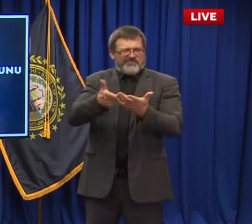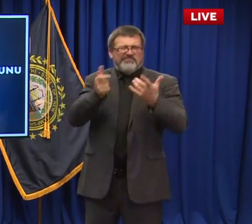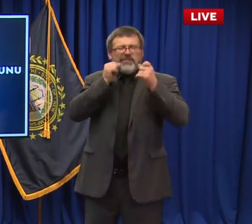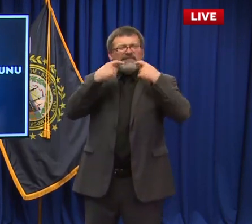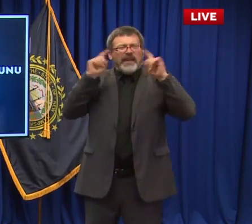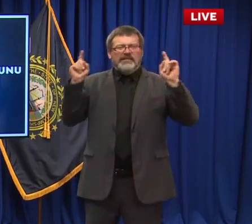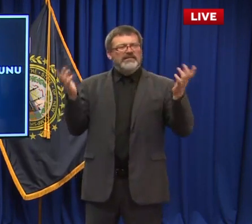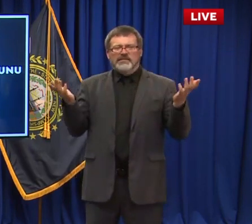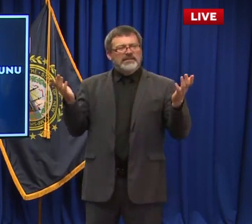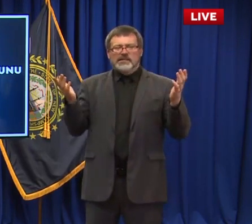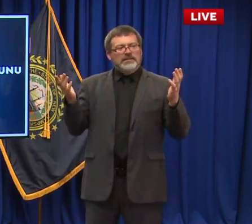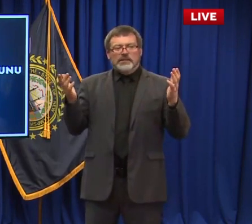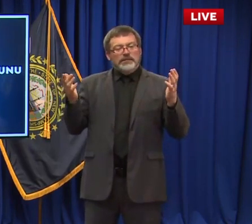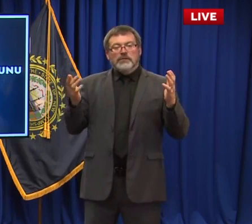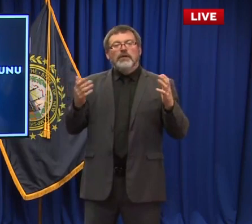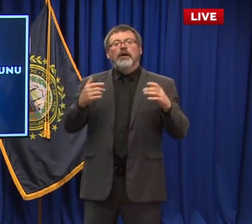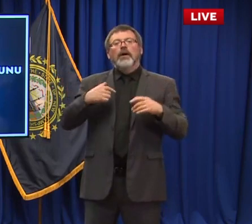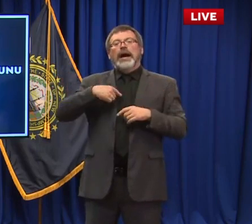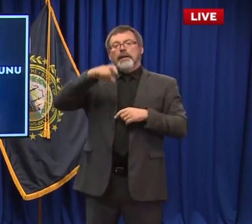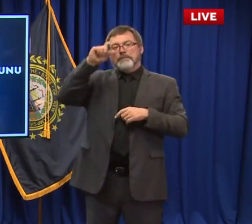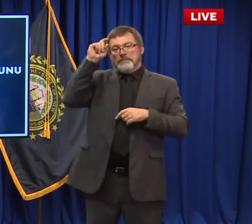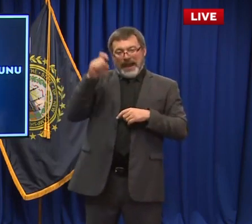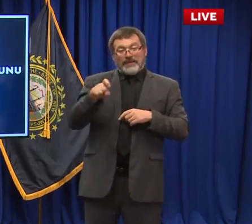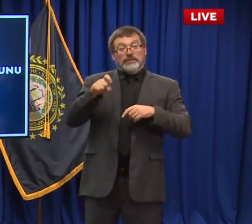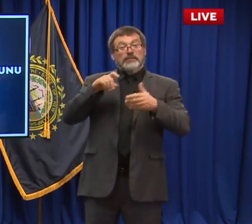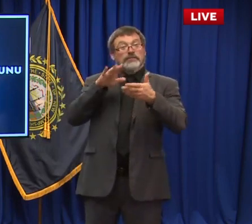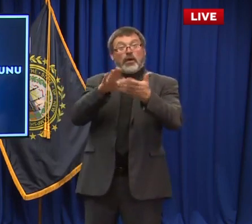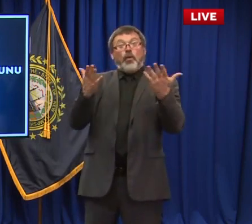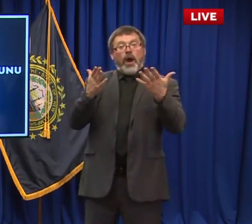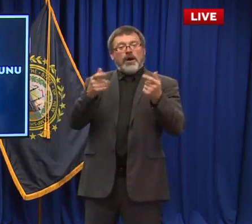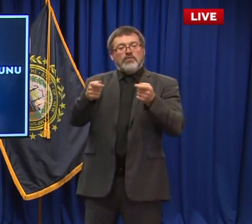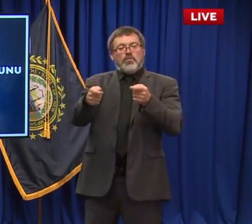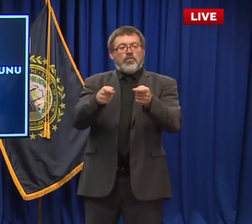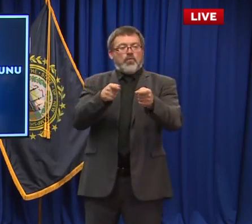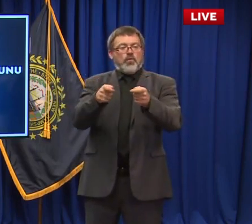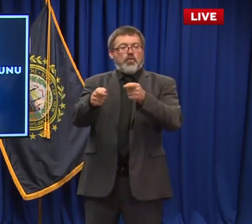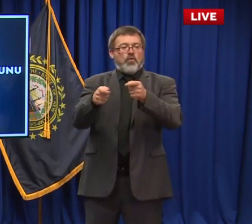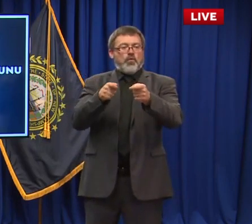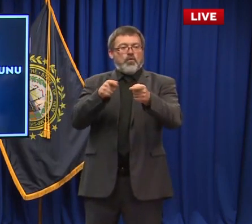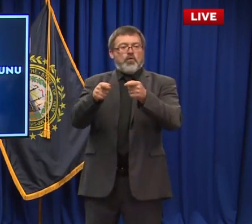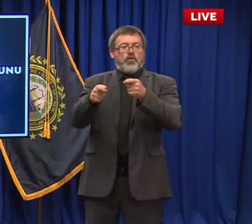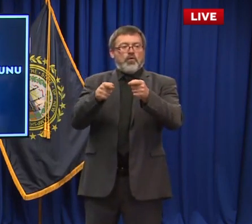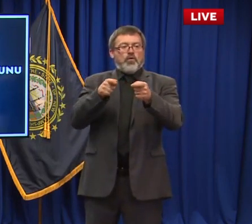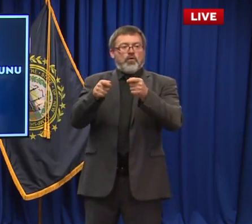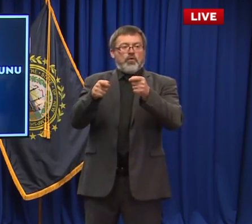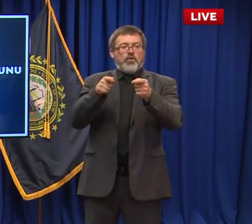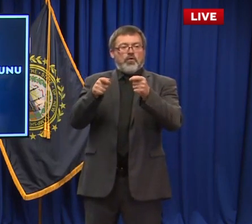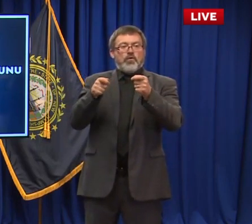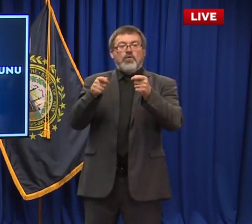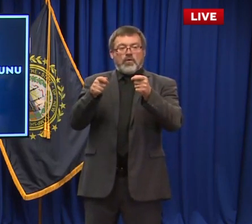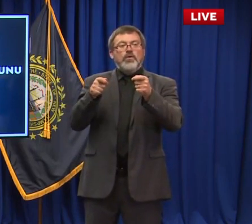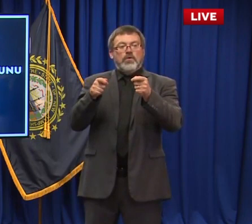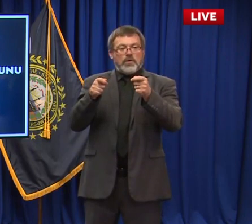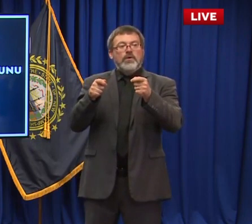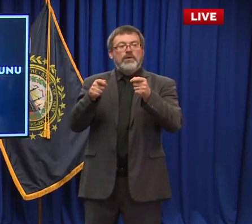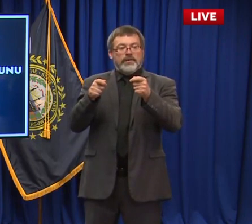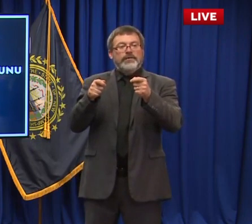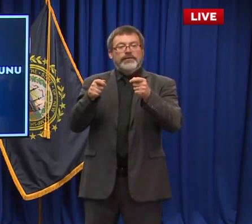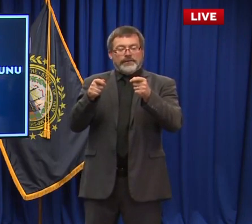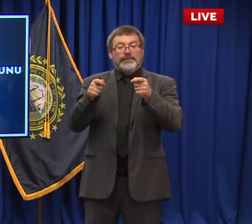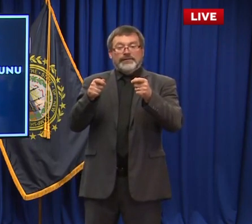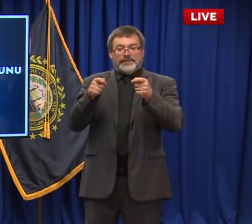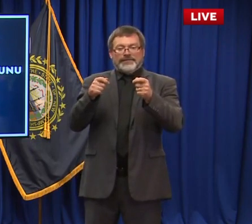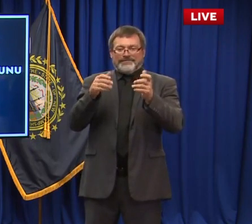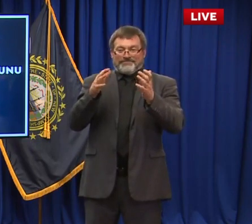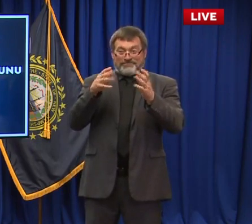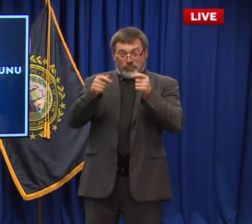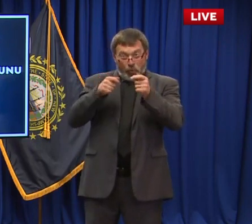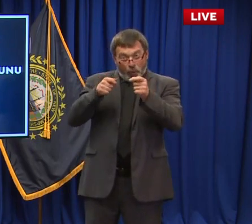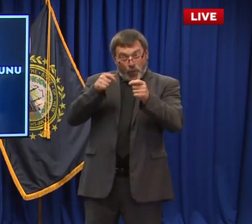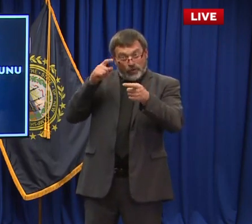THE GOAL RIGHT NOW IS TO CONTROL AND PREVENT SPREAD OF COVID-19 WITHIN OUR COMMUNITY’S, NOT LET IT GO UNCHECKED, NOT TRYING TO ACHIEVE SOME HERD IMMUNITY.